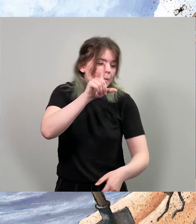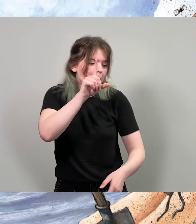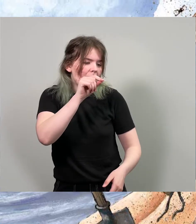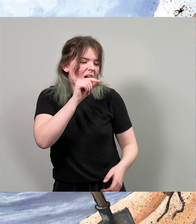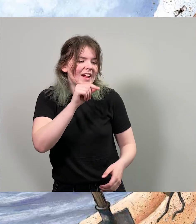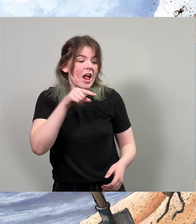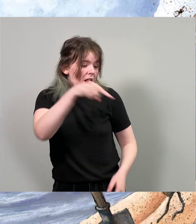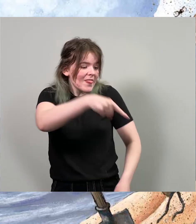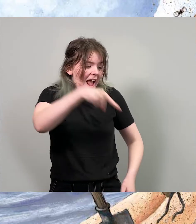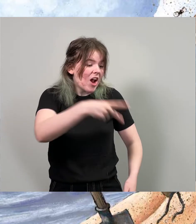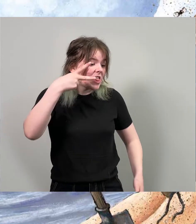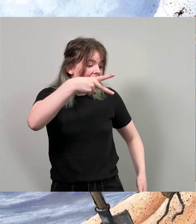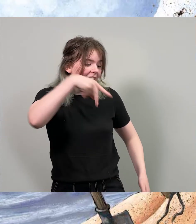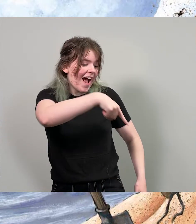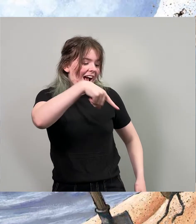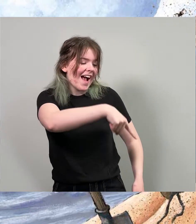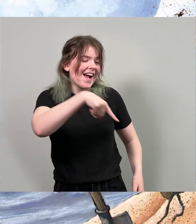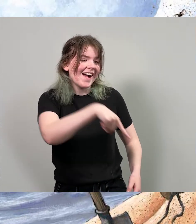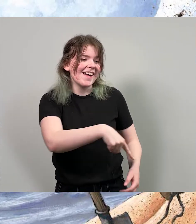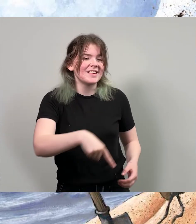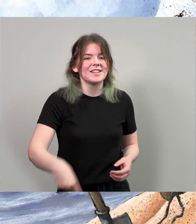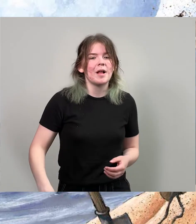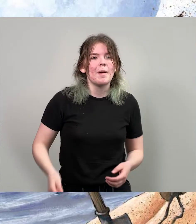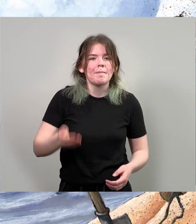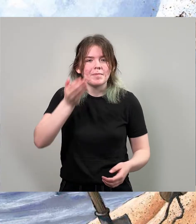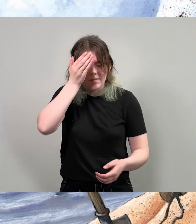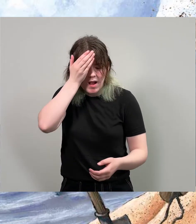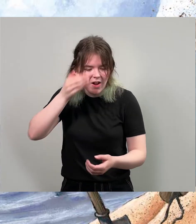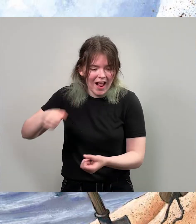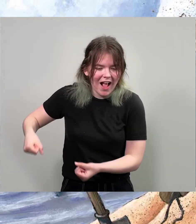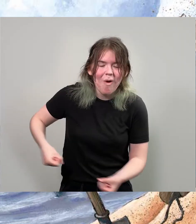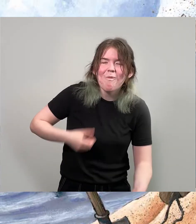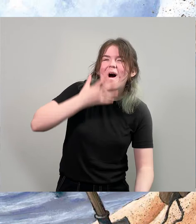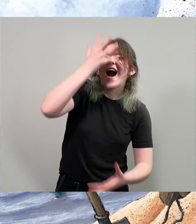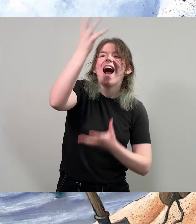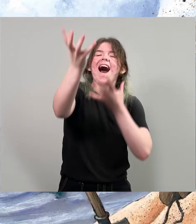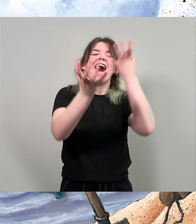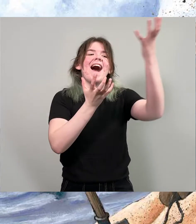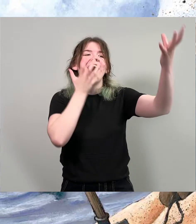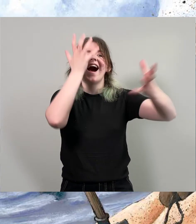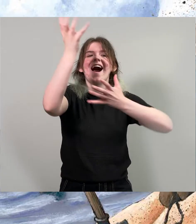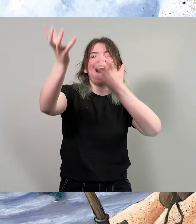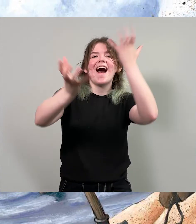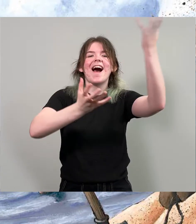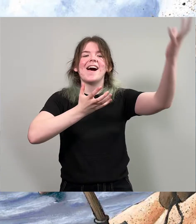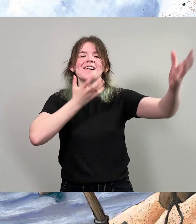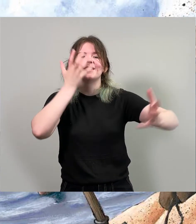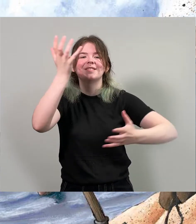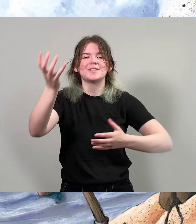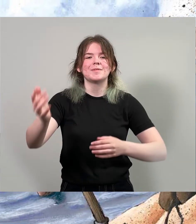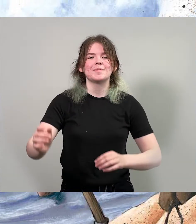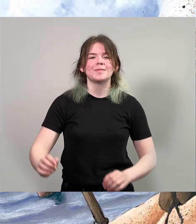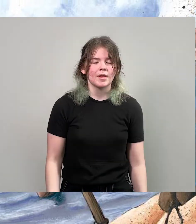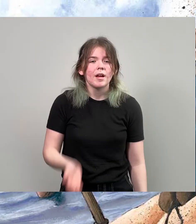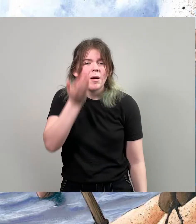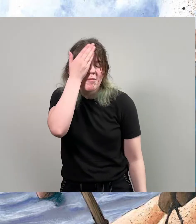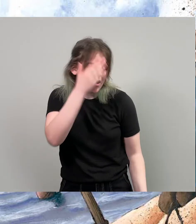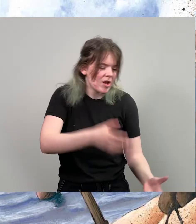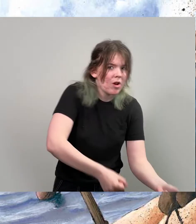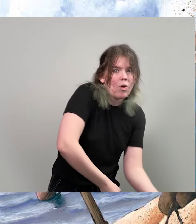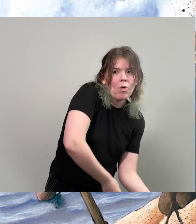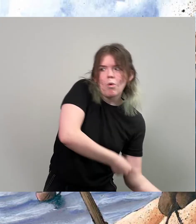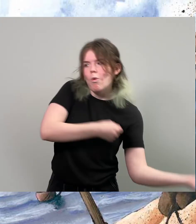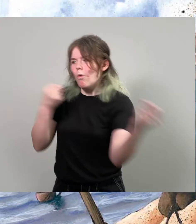"There she blows!" squawked parrot Polly. "WAHOO," cried the terrible horrible smelly pirate. He threw down